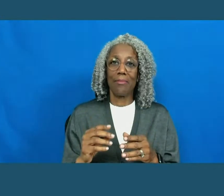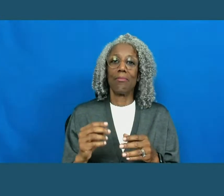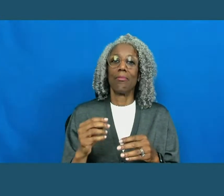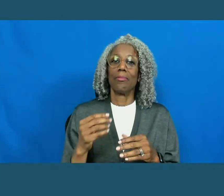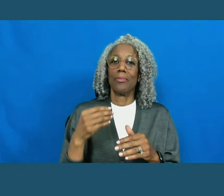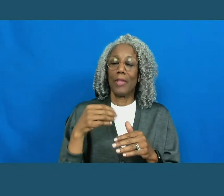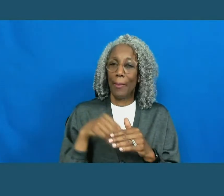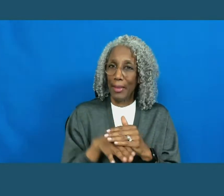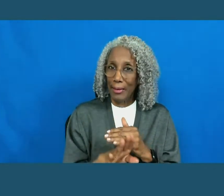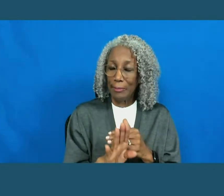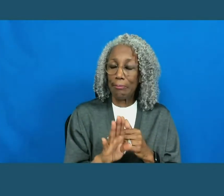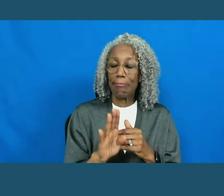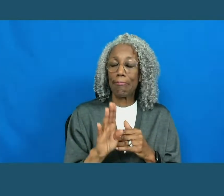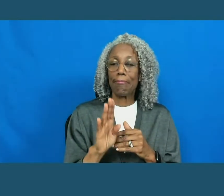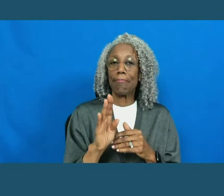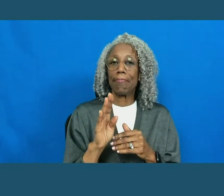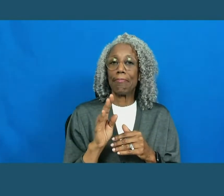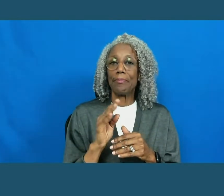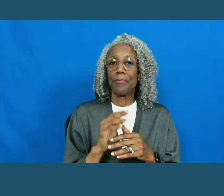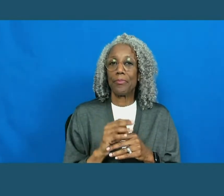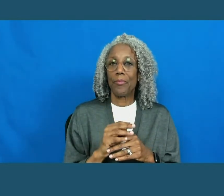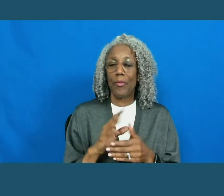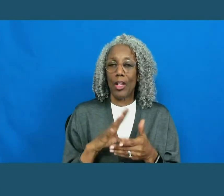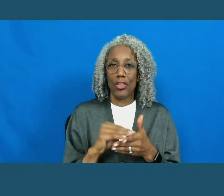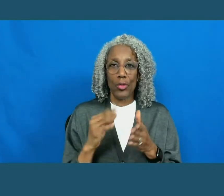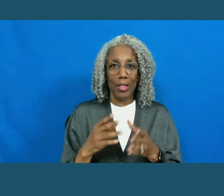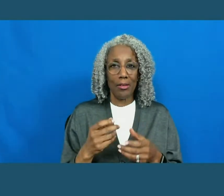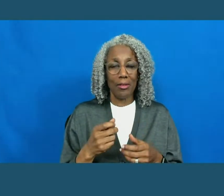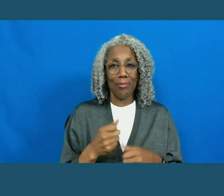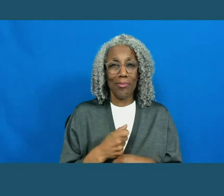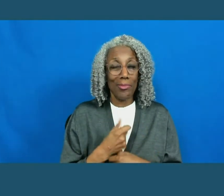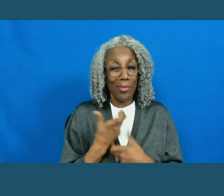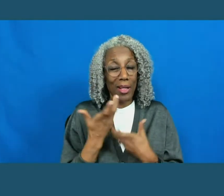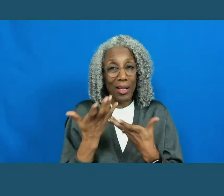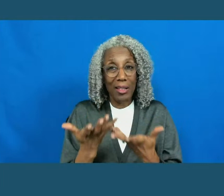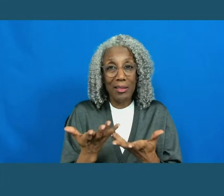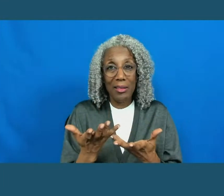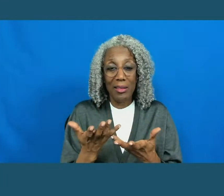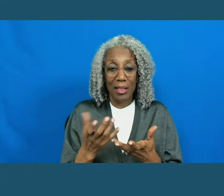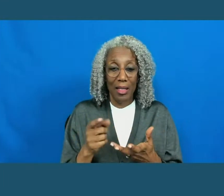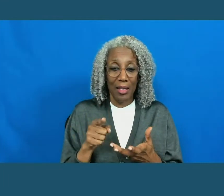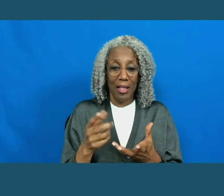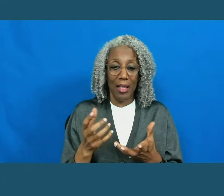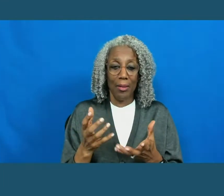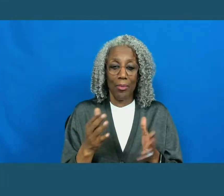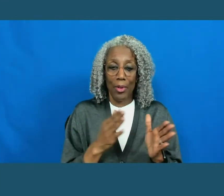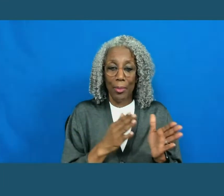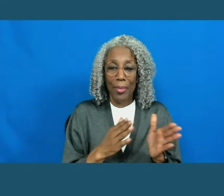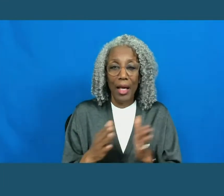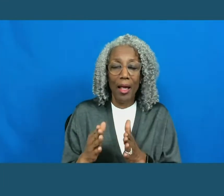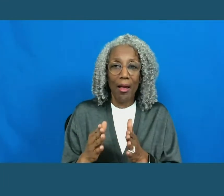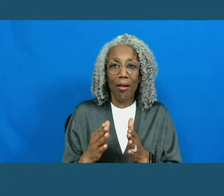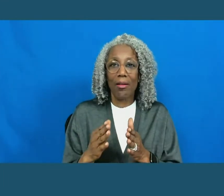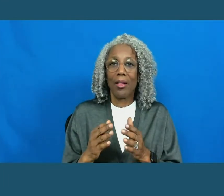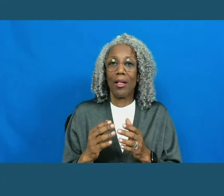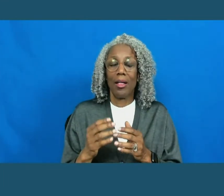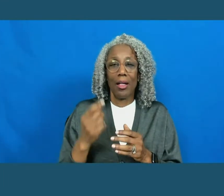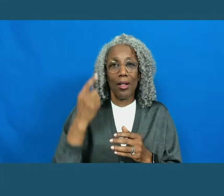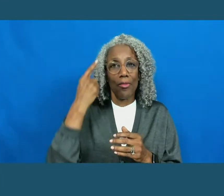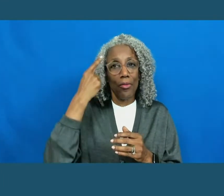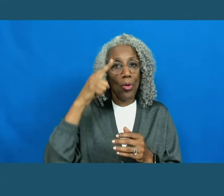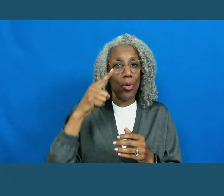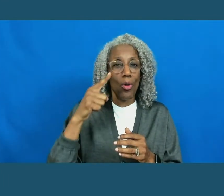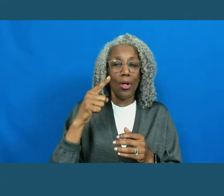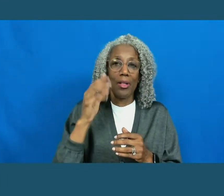changes so that When students de